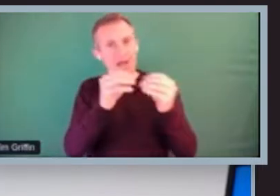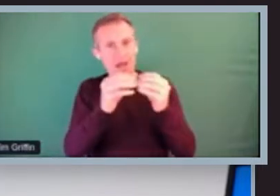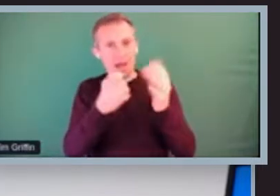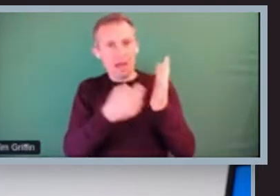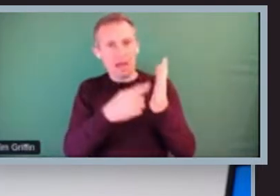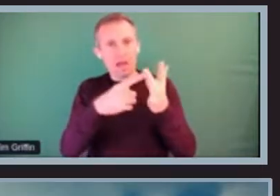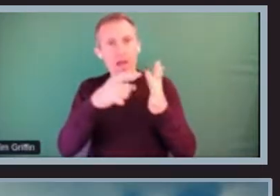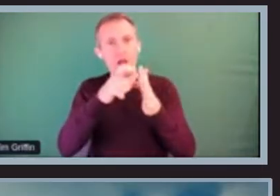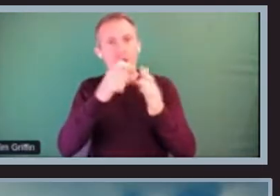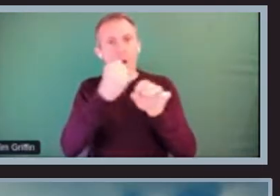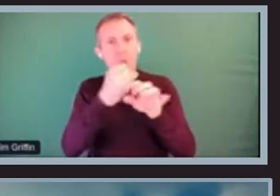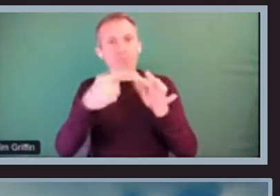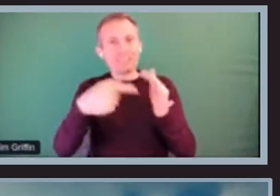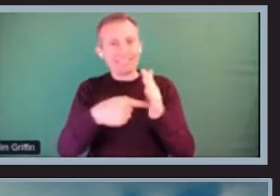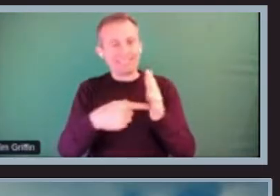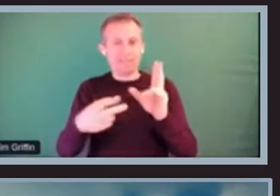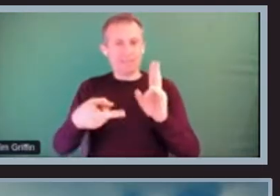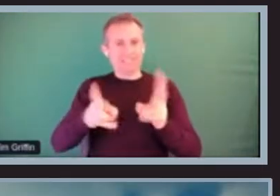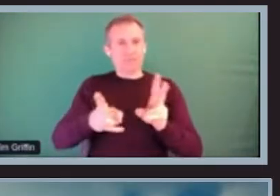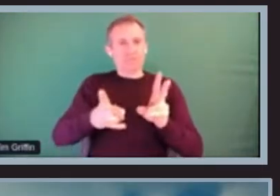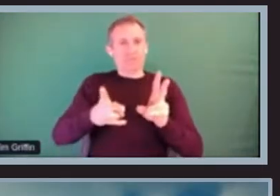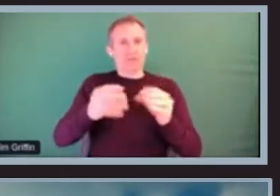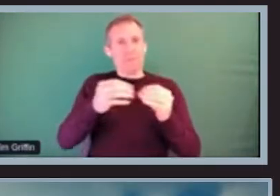Alright! Let’s get started!